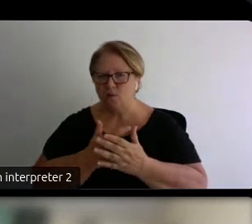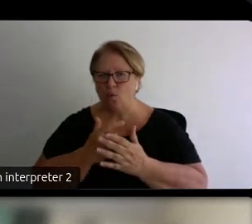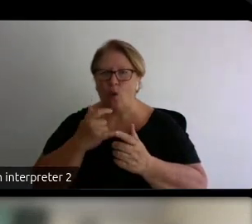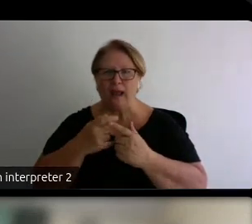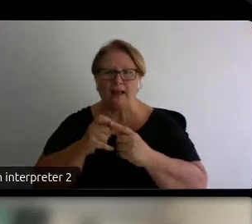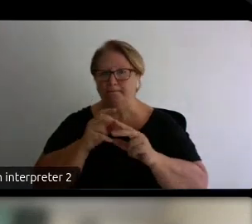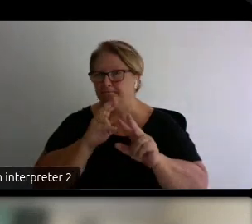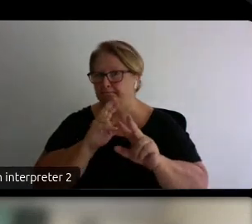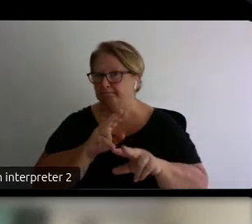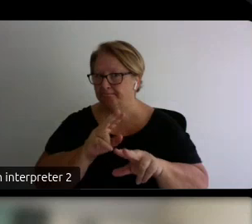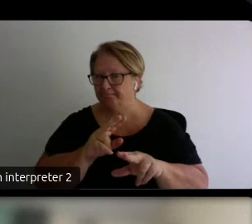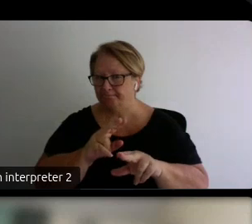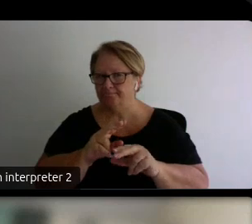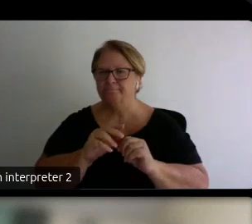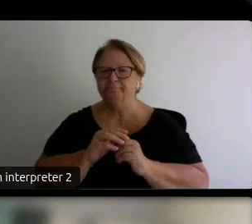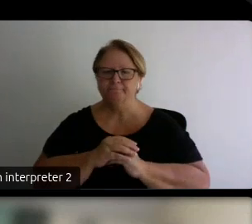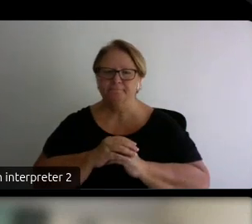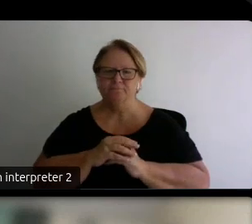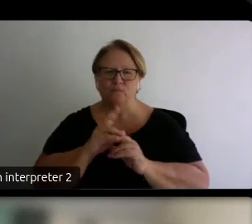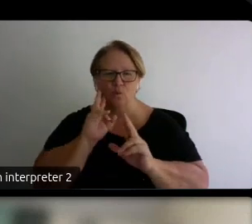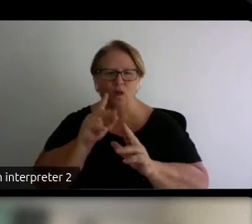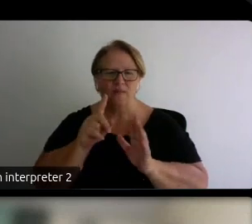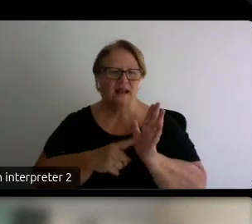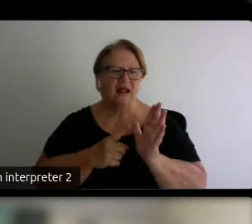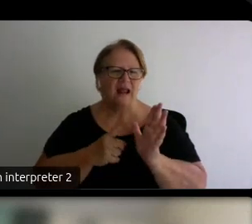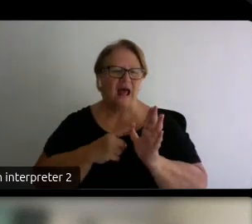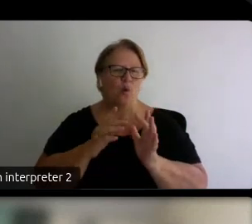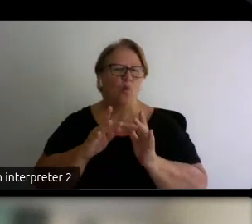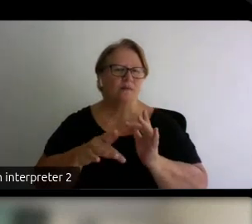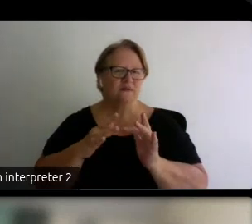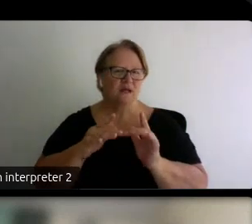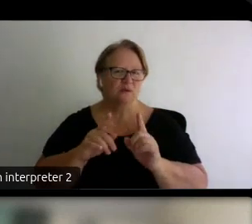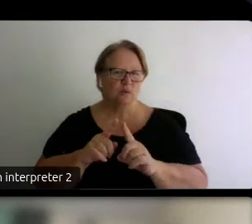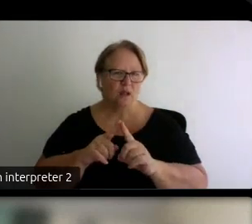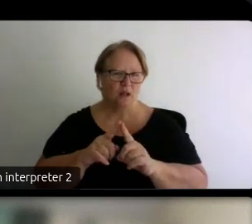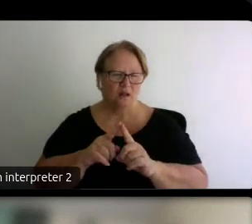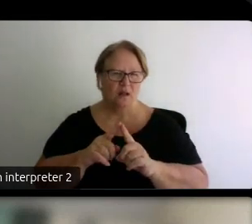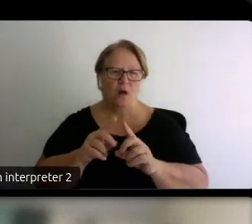or looking at the legal aid website. So they will come out very soon. Hopefully within the next